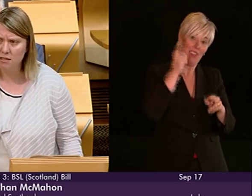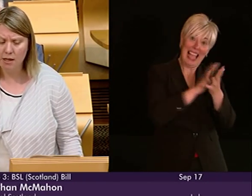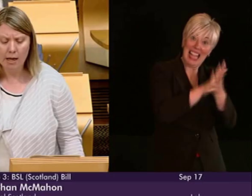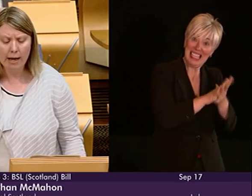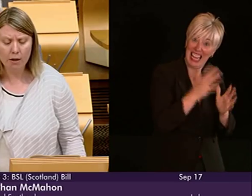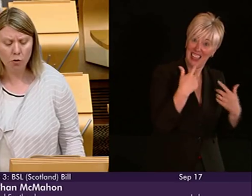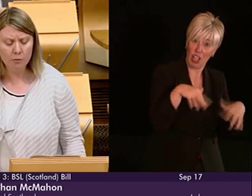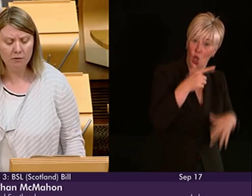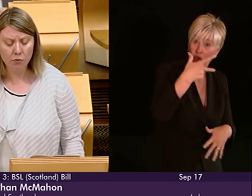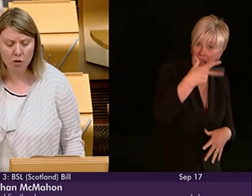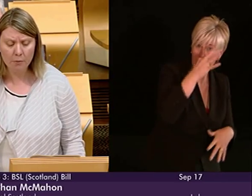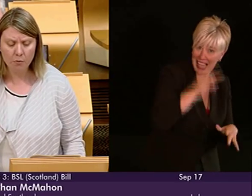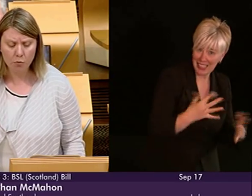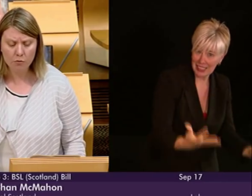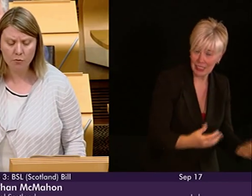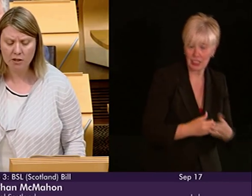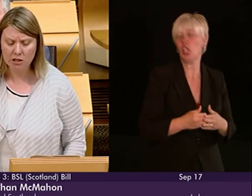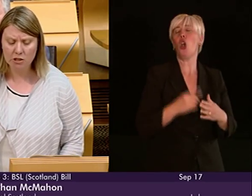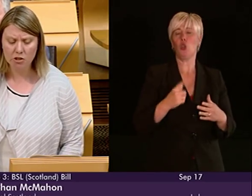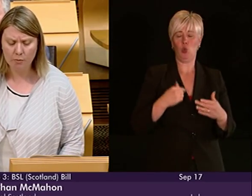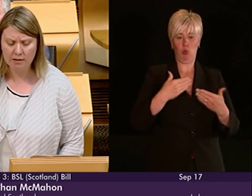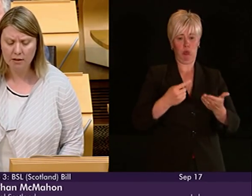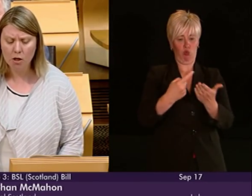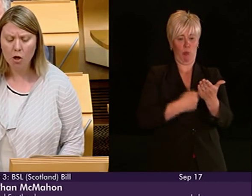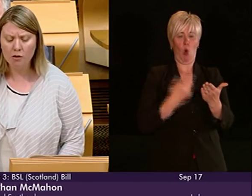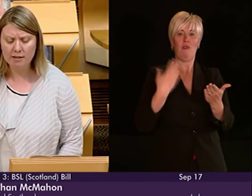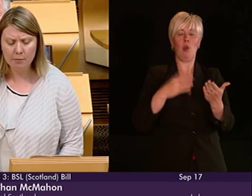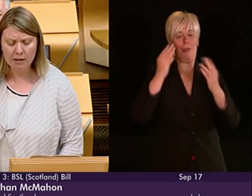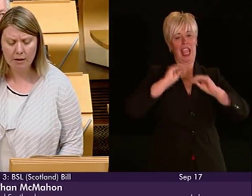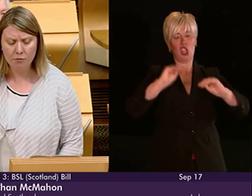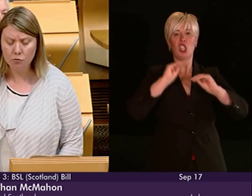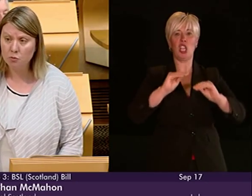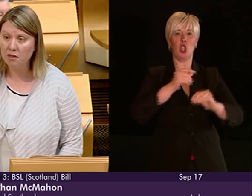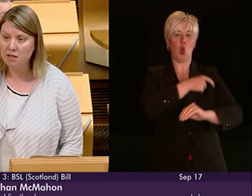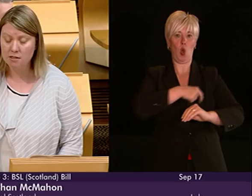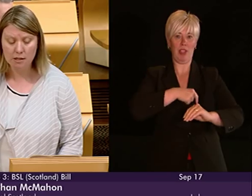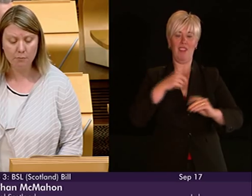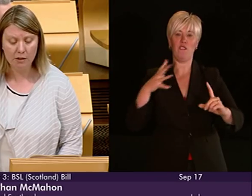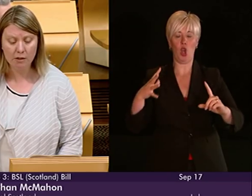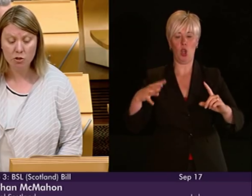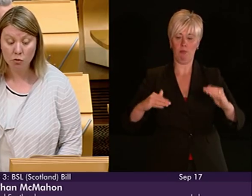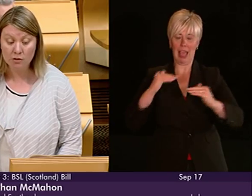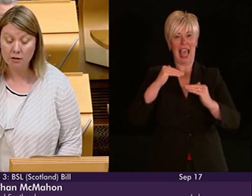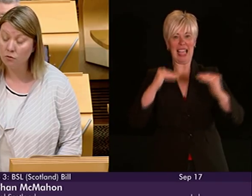that. I hope that the Scottish Government closely considers the forthcoming report from the Education and Culture Committee on the attainment gap for people with a sensory impairment and